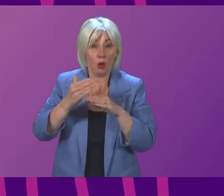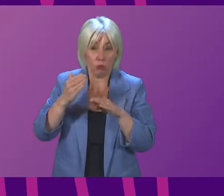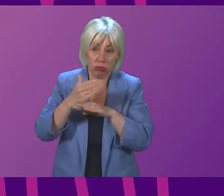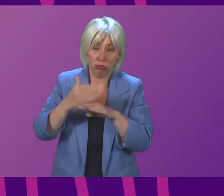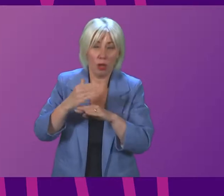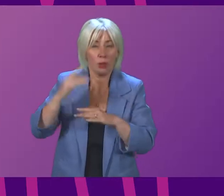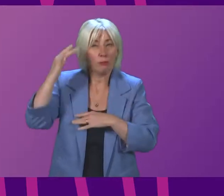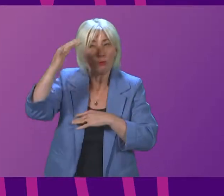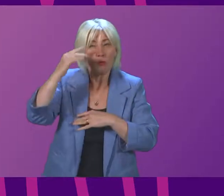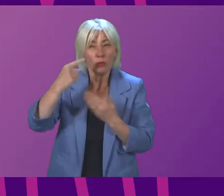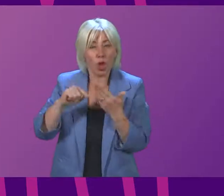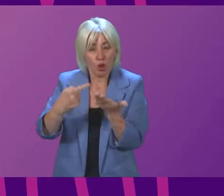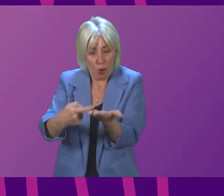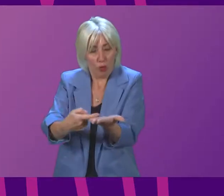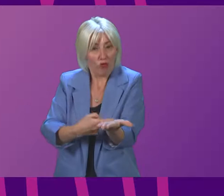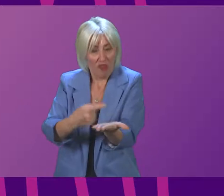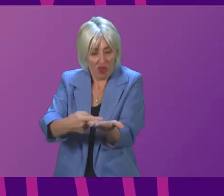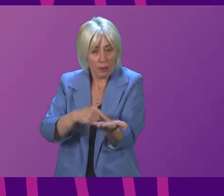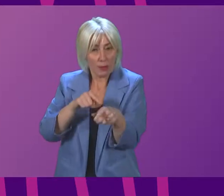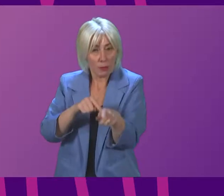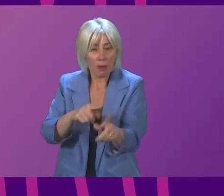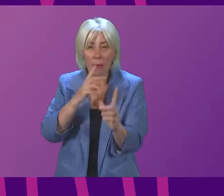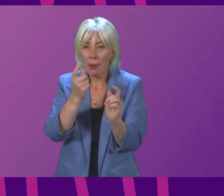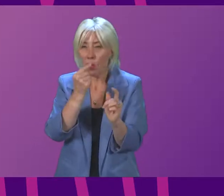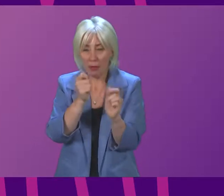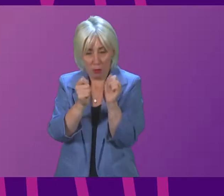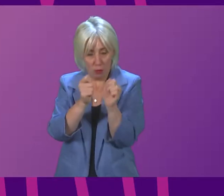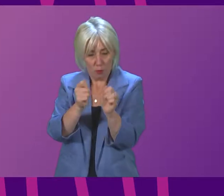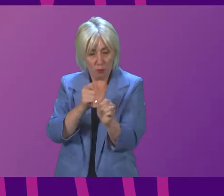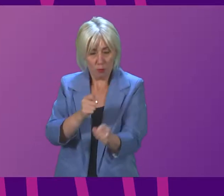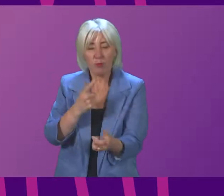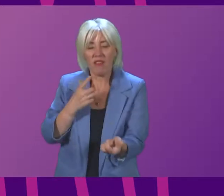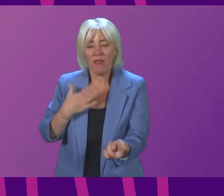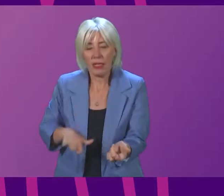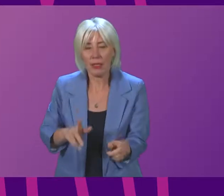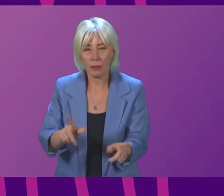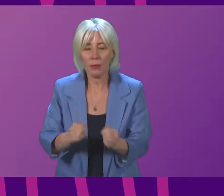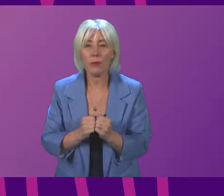terms of reference and suggest adjustments, should they wish to. If ministers then agree